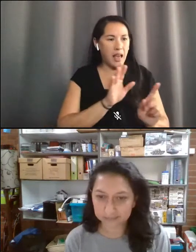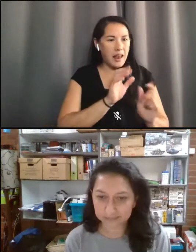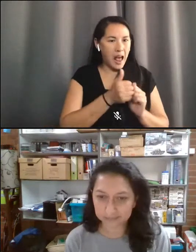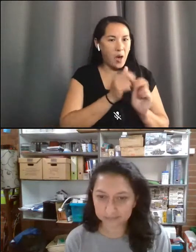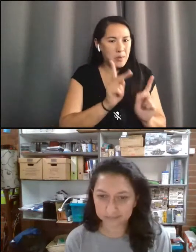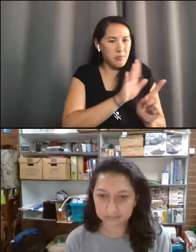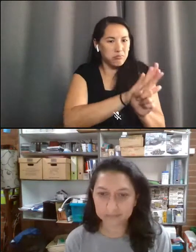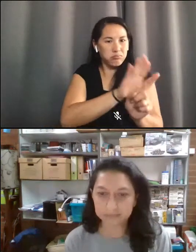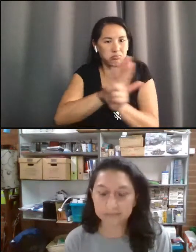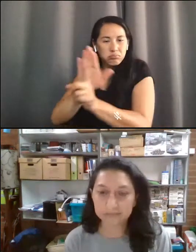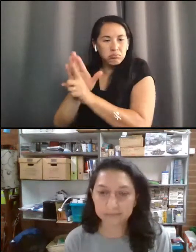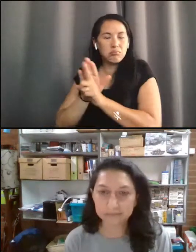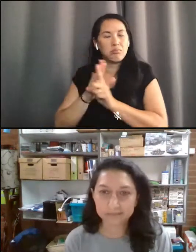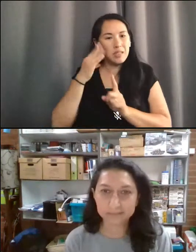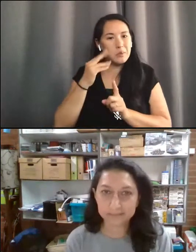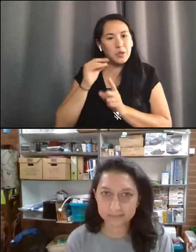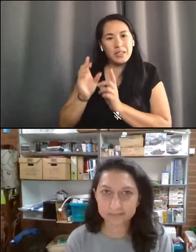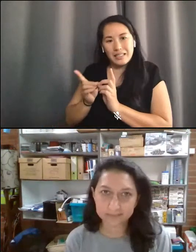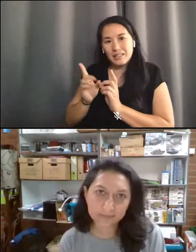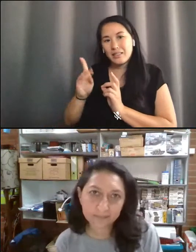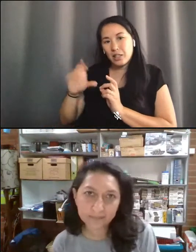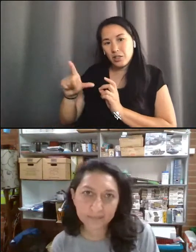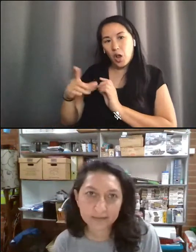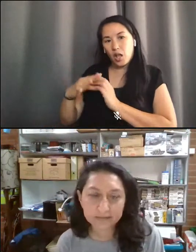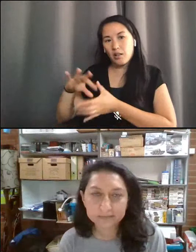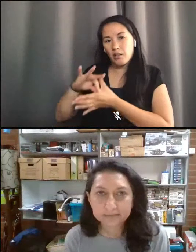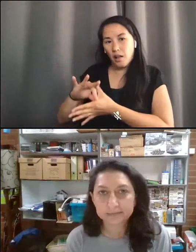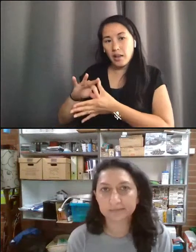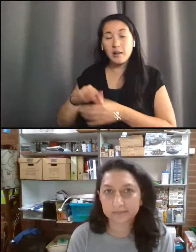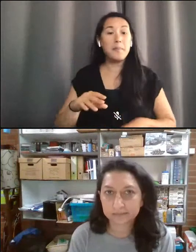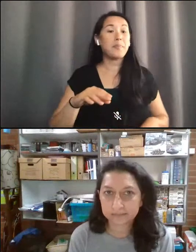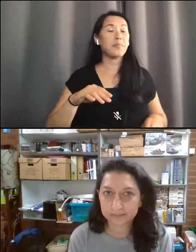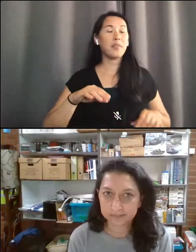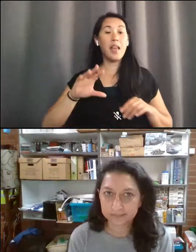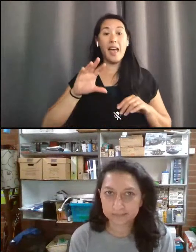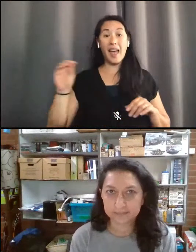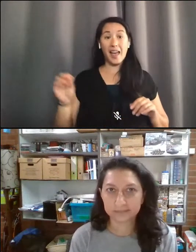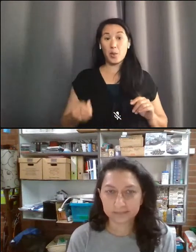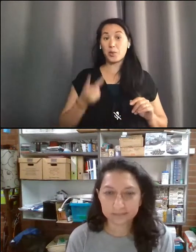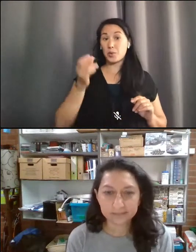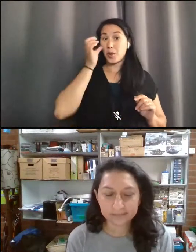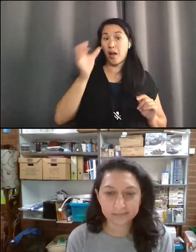say digital content and if you don't take both of these concepts and really employ them